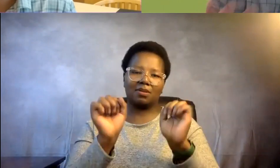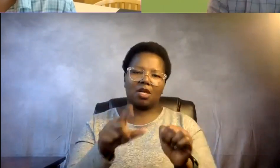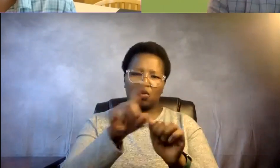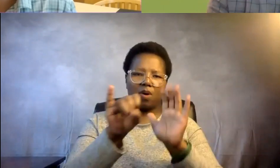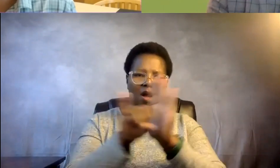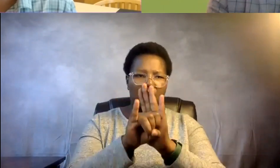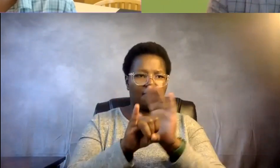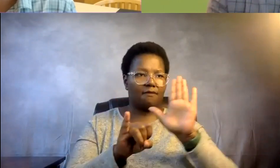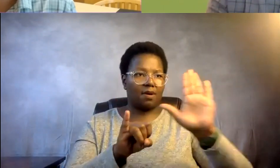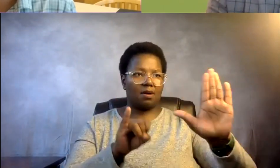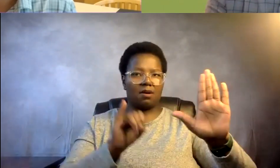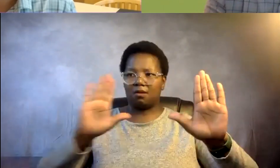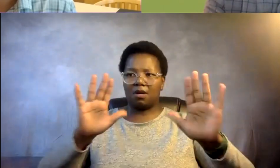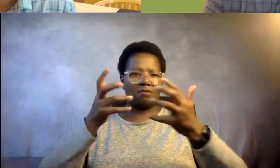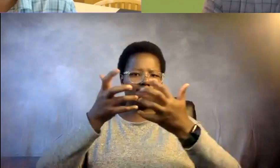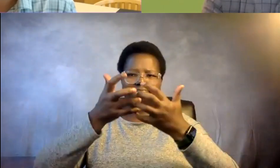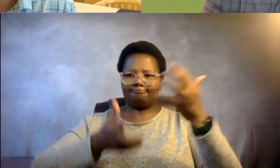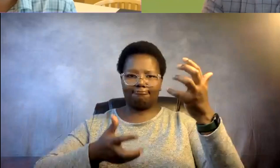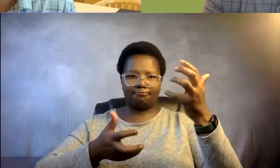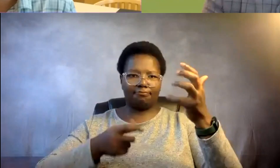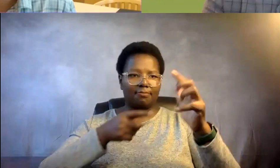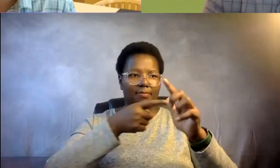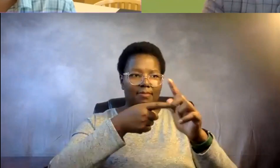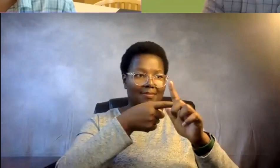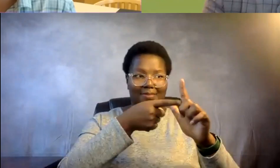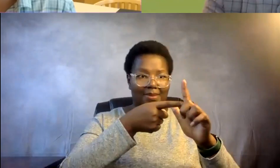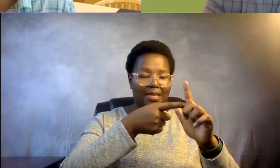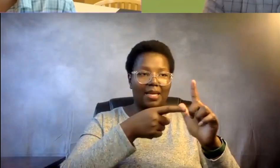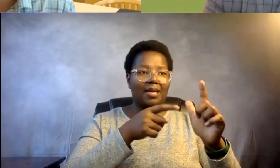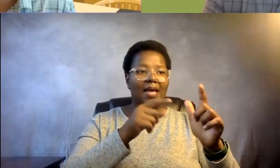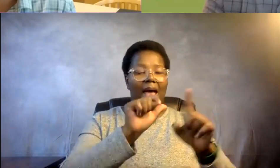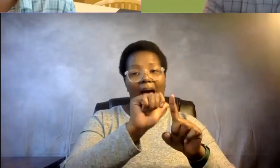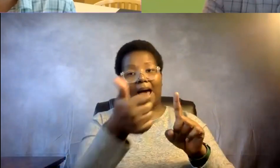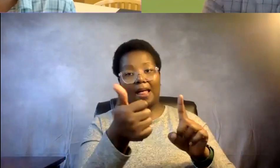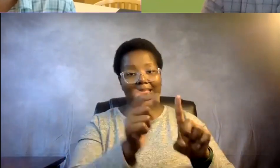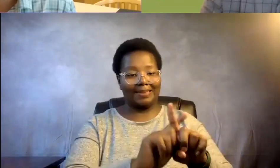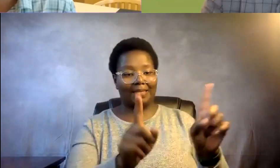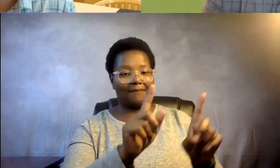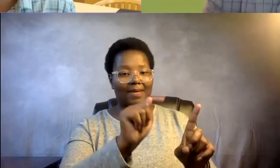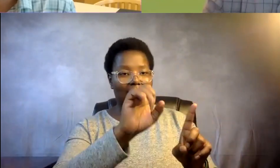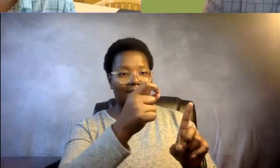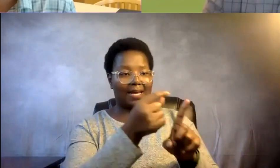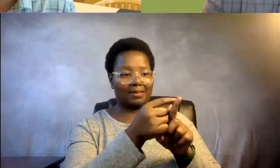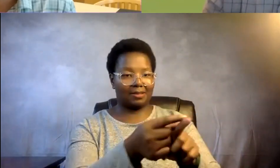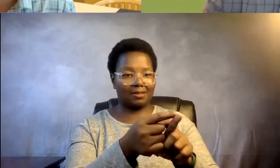between alternative text and what AI thinks the image is of. Or potentially, if there's